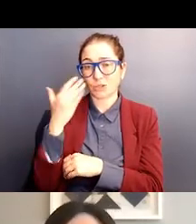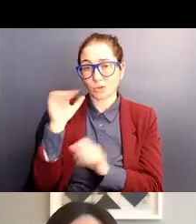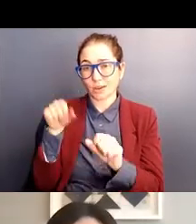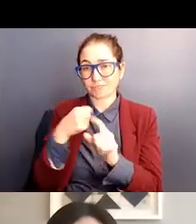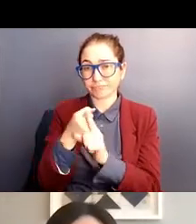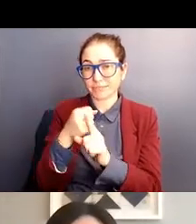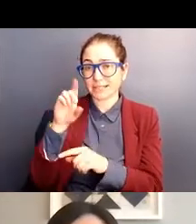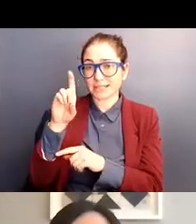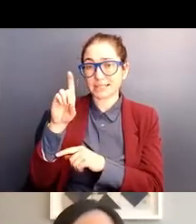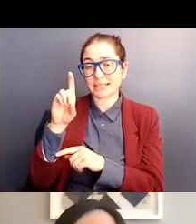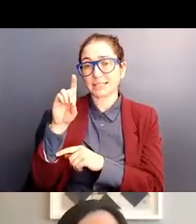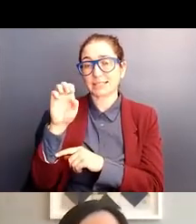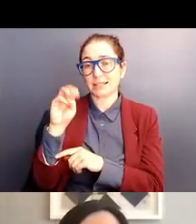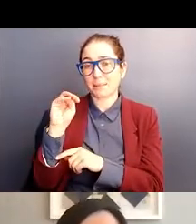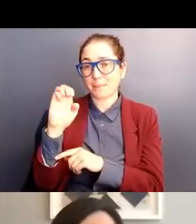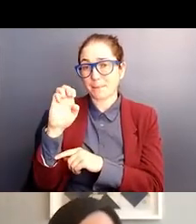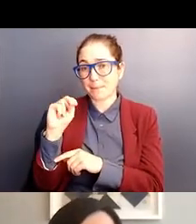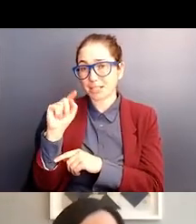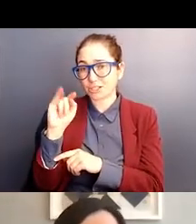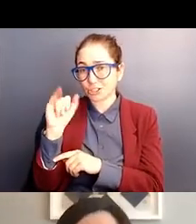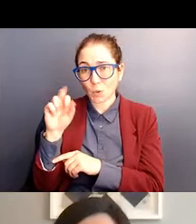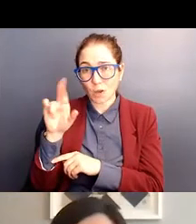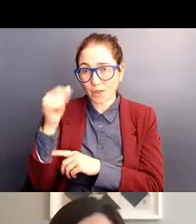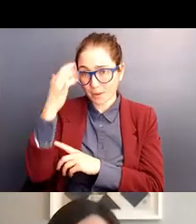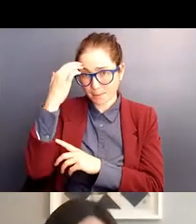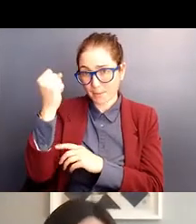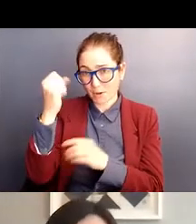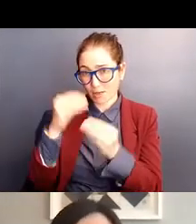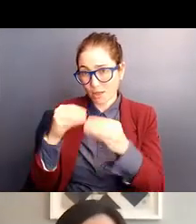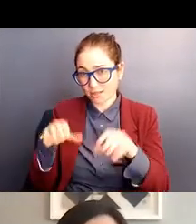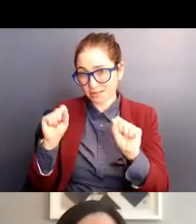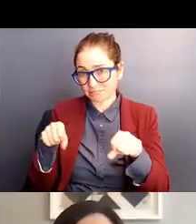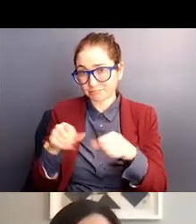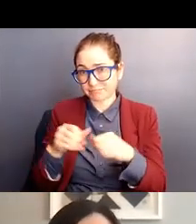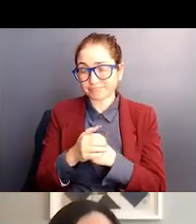of memory loss. That's a huge percentage of also disabled people